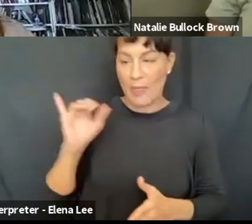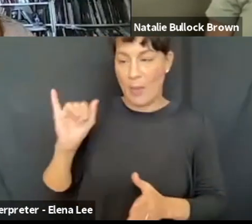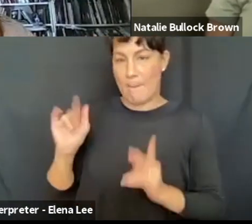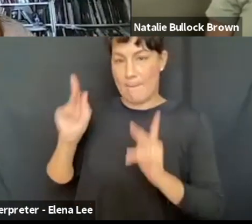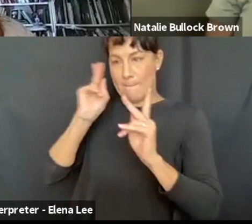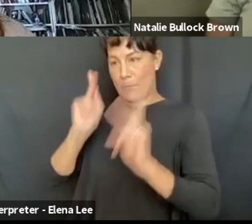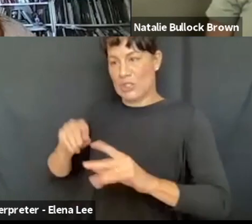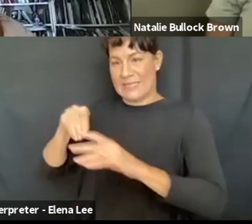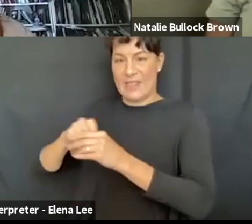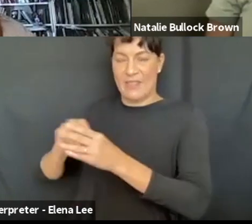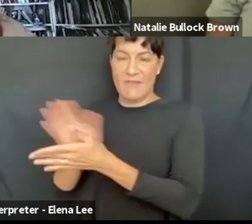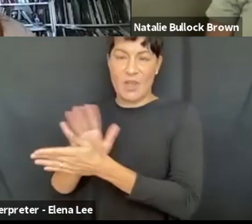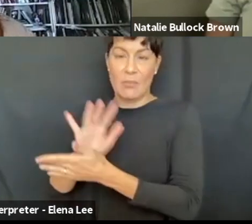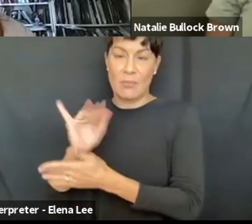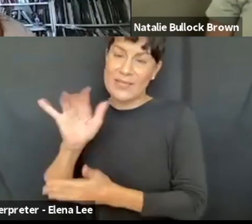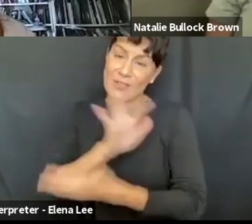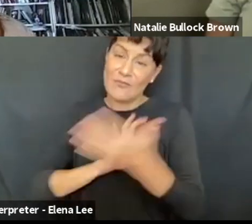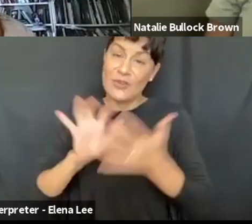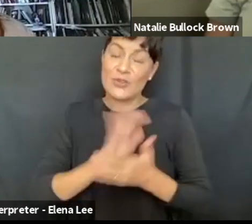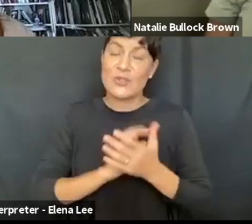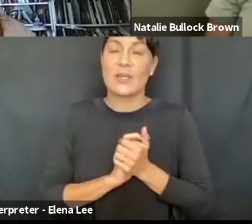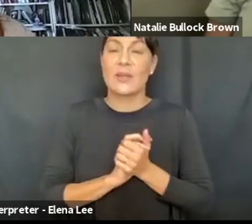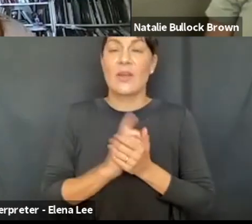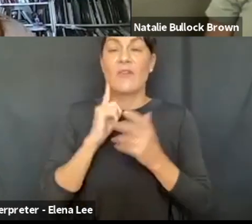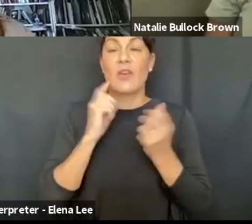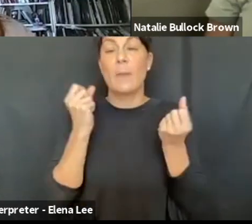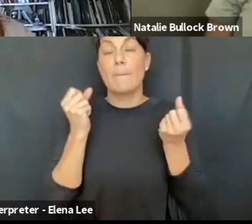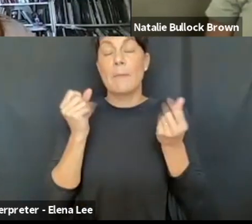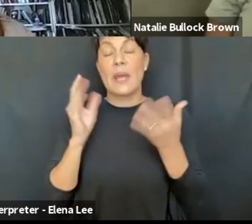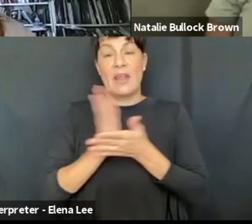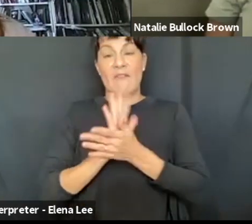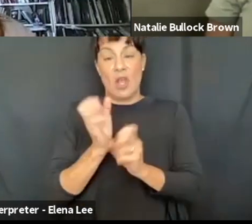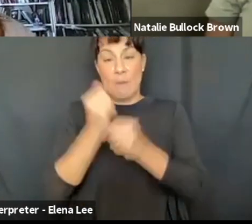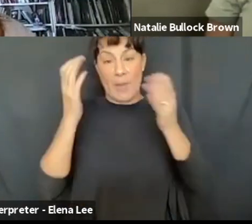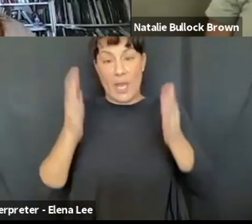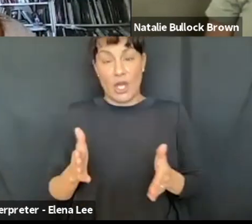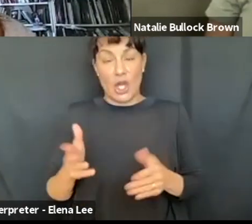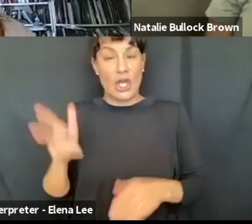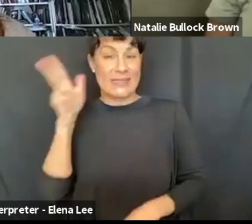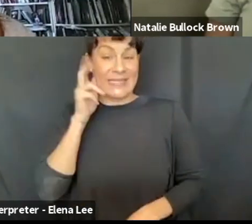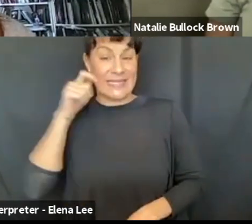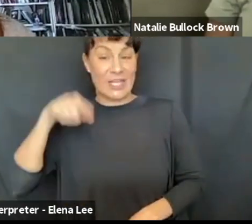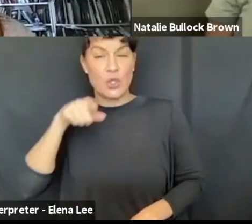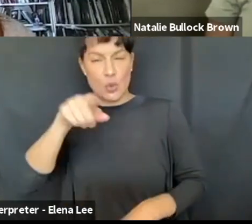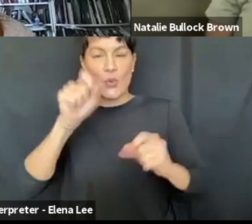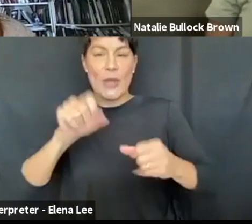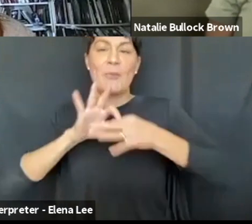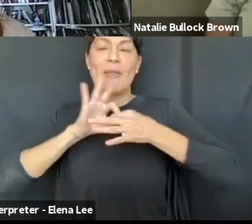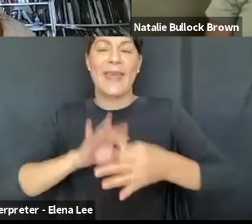And I think that for all filmmakers listening to this call, they can relate to that sense of confusion.